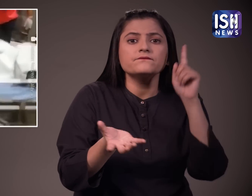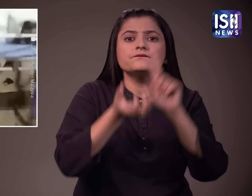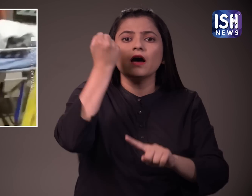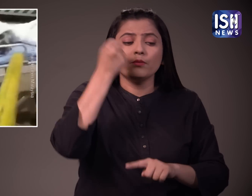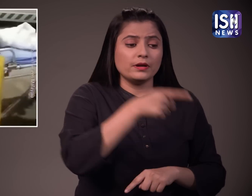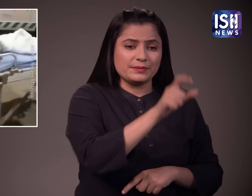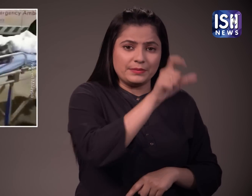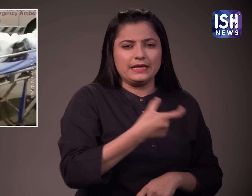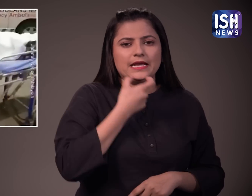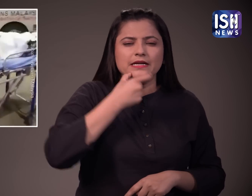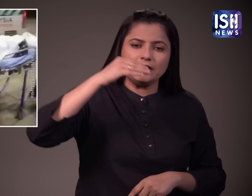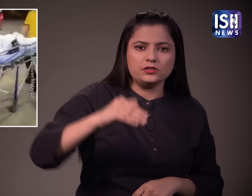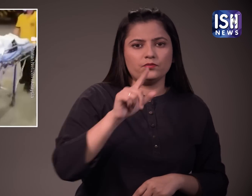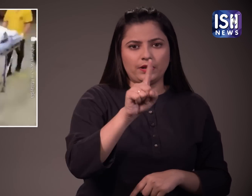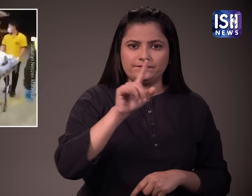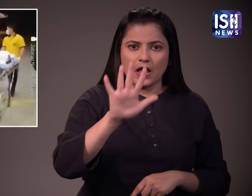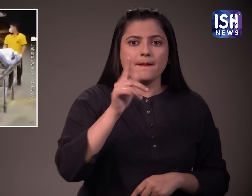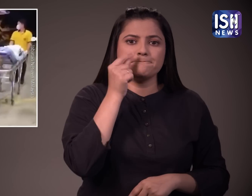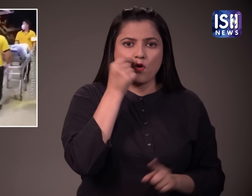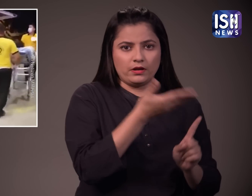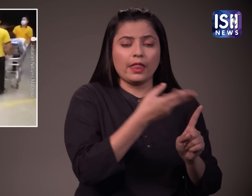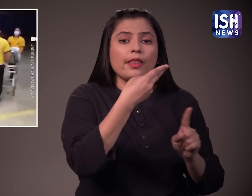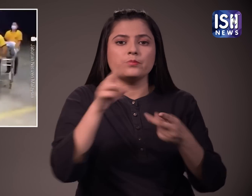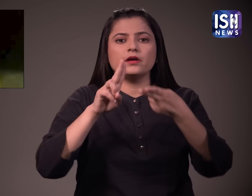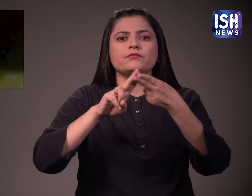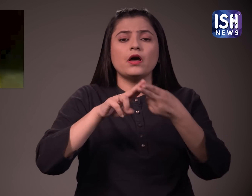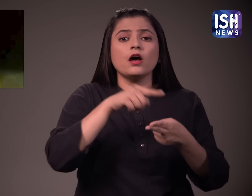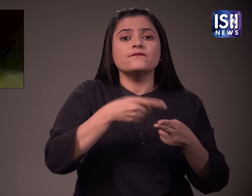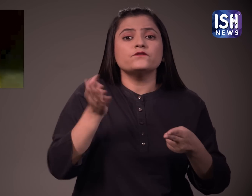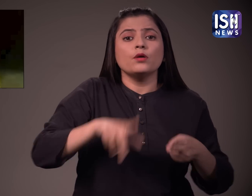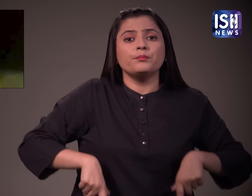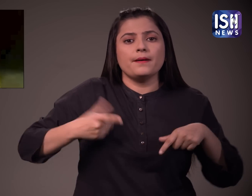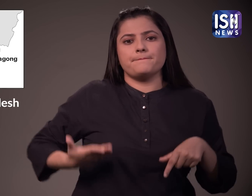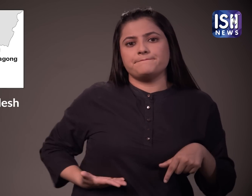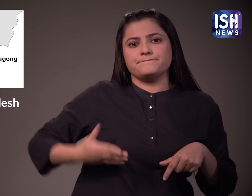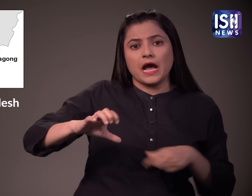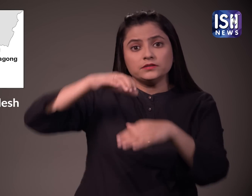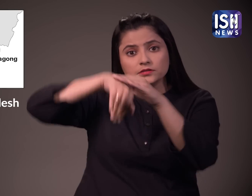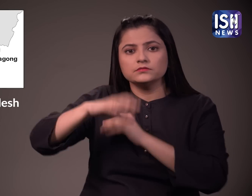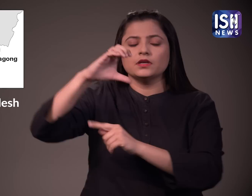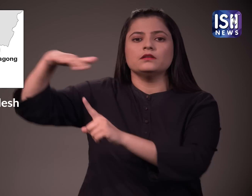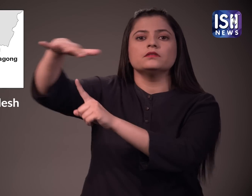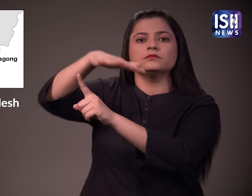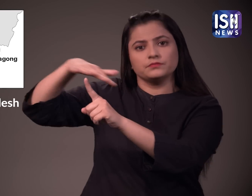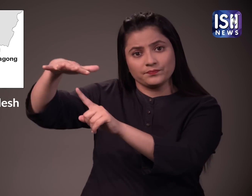During questioning they found that the 15 year old boy's name is Fahim and that he is from Chittagong in Bangladesh.